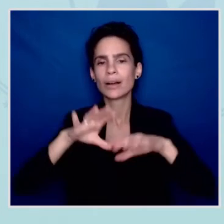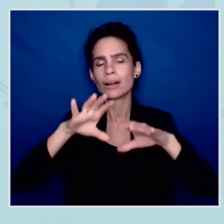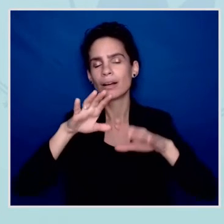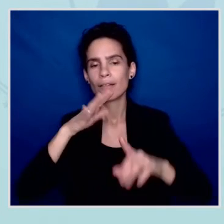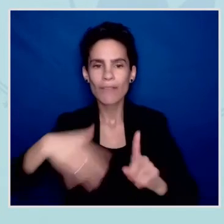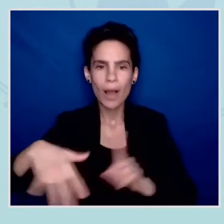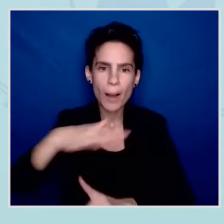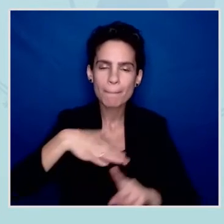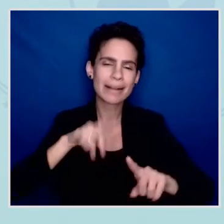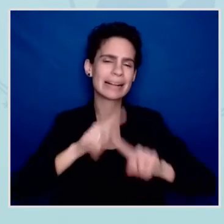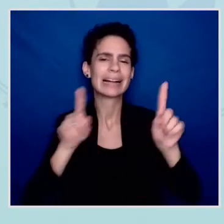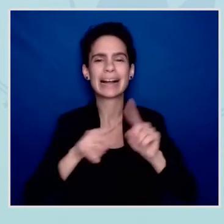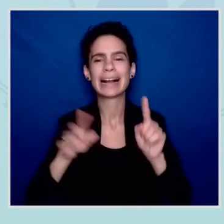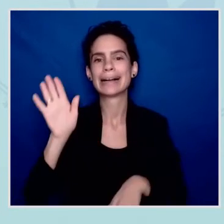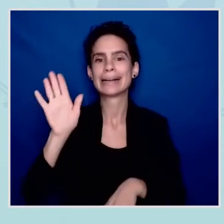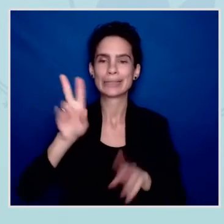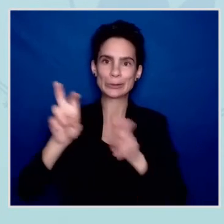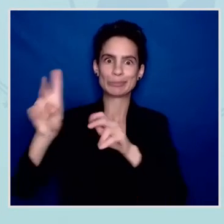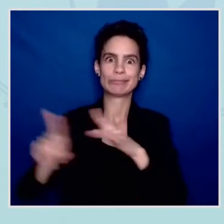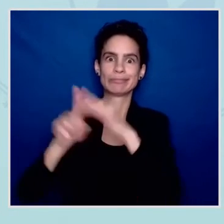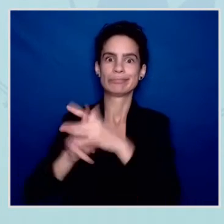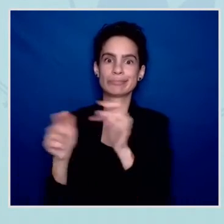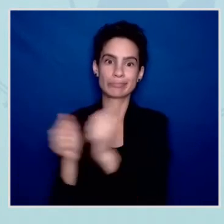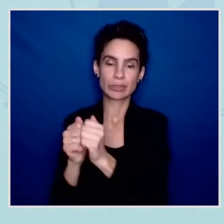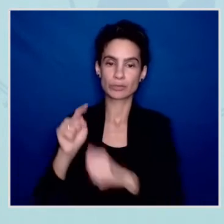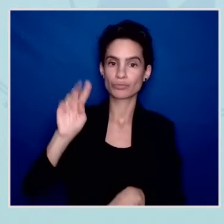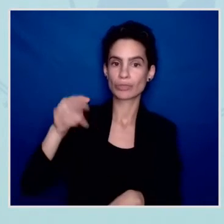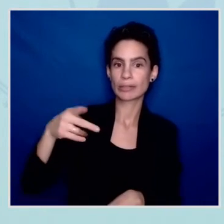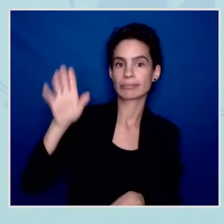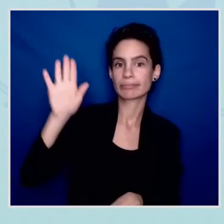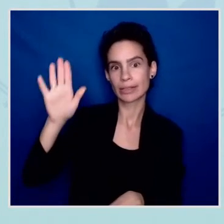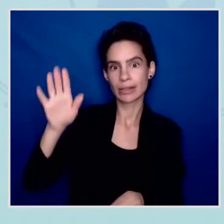AUTHORITY AND/OR, EVEN IF IT'S